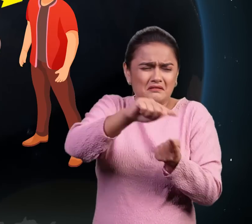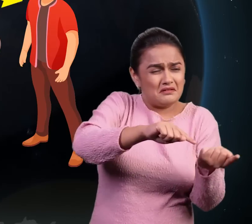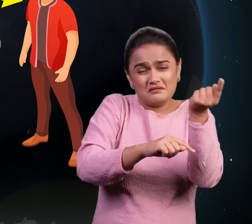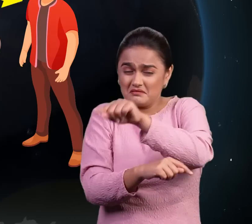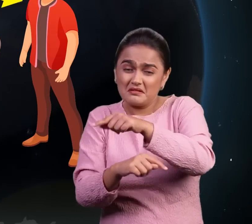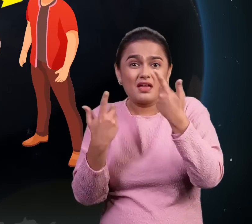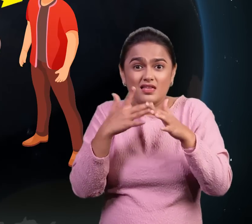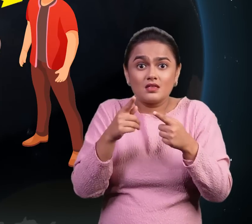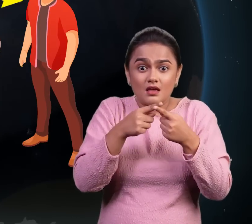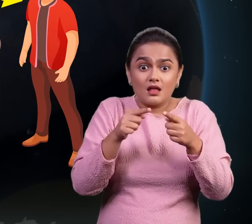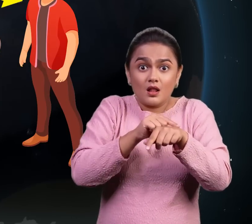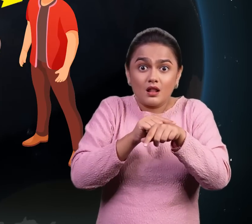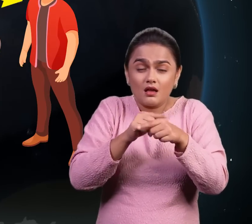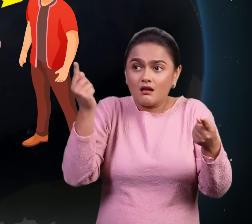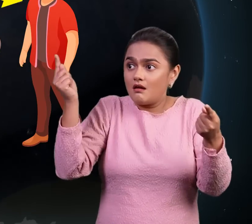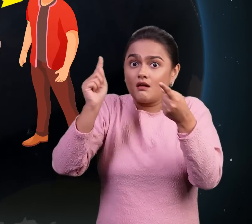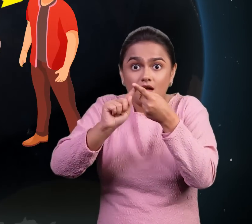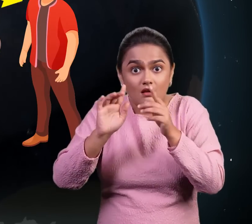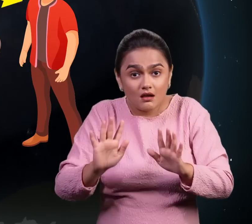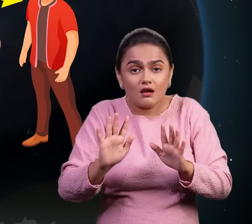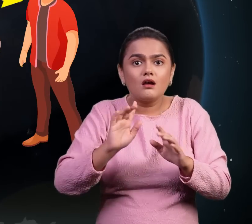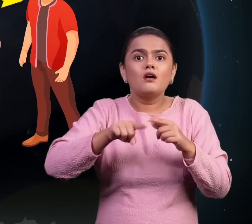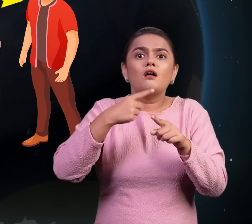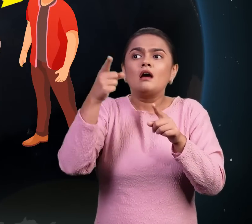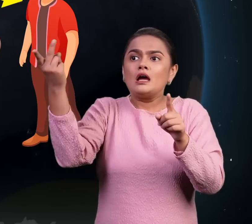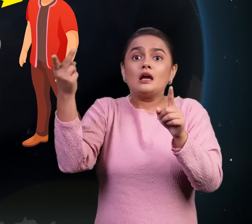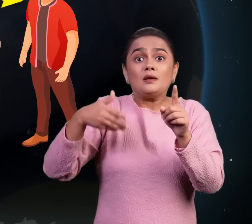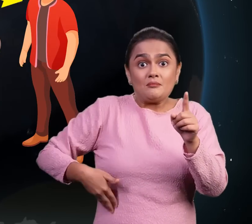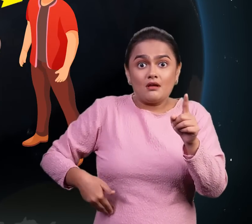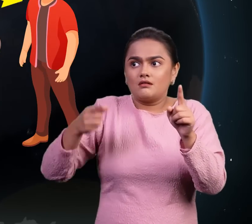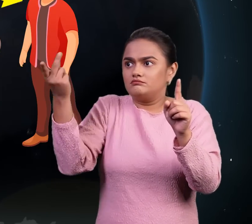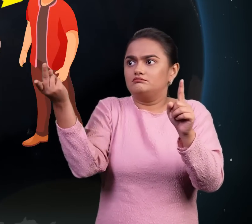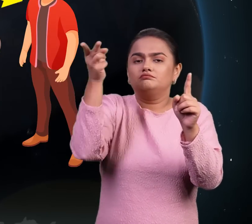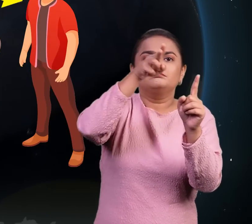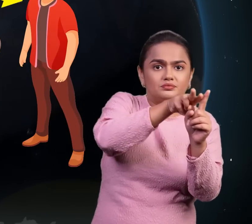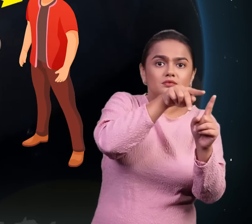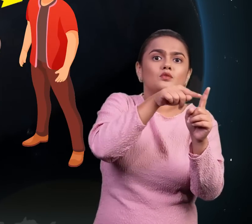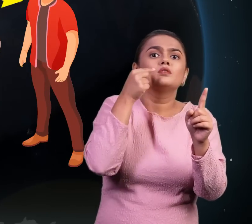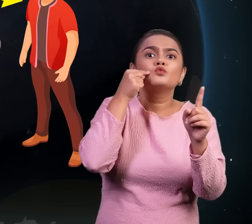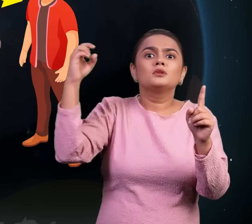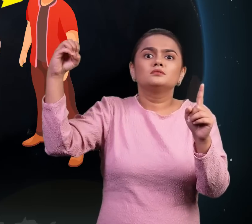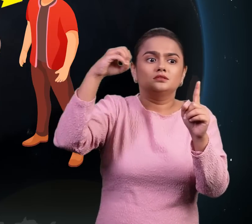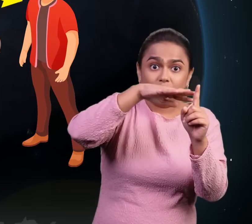Either way, they would have come into contact with the monkeys' blood. So HIV got transmitted from monkeys to humans.